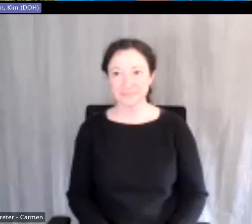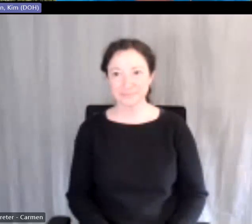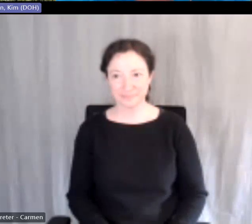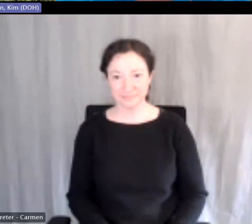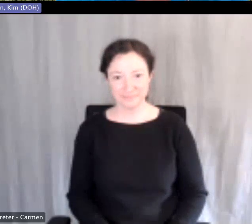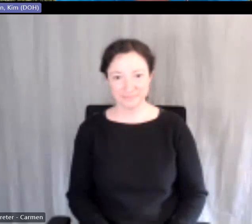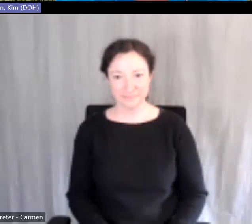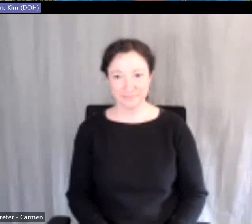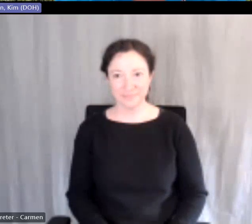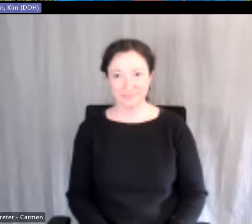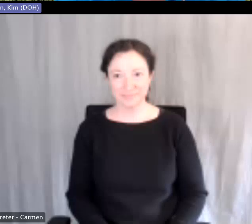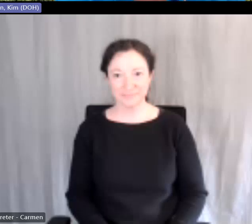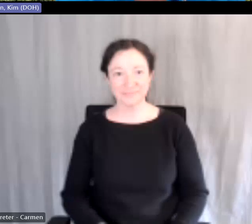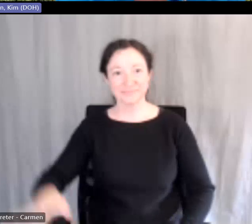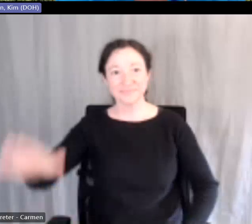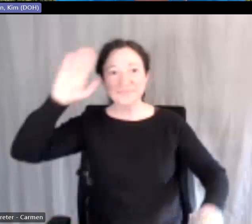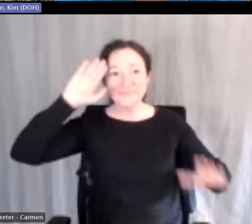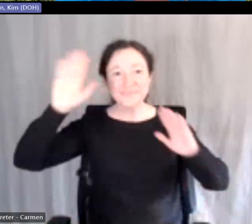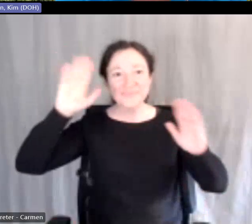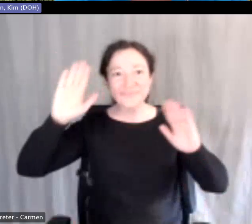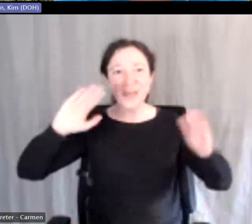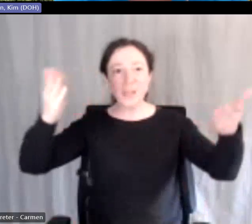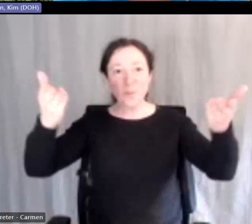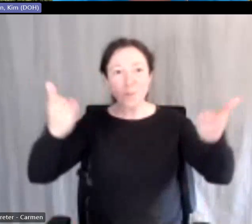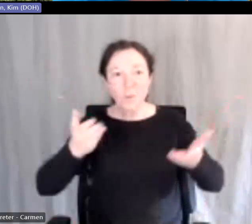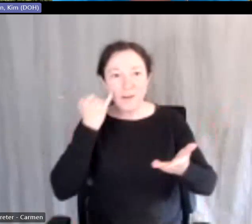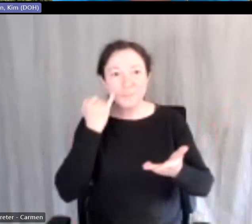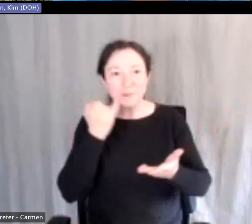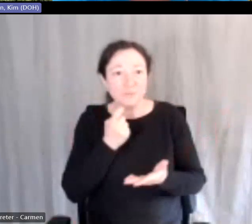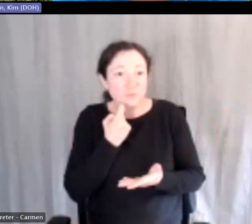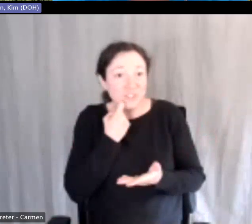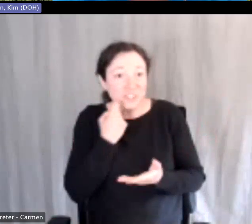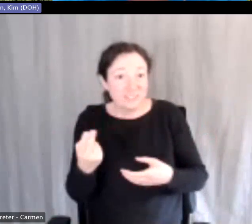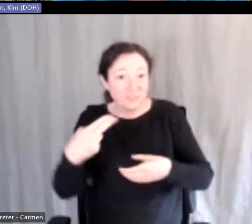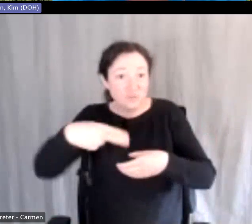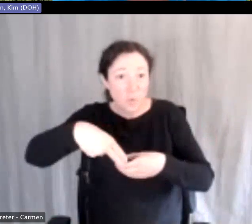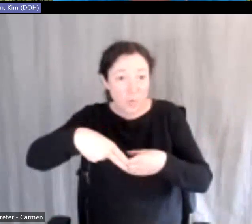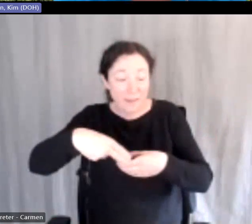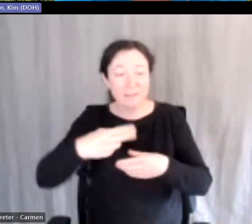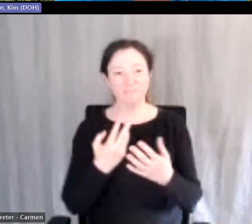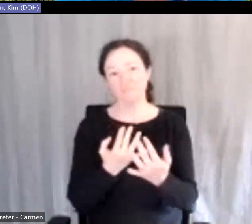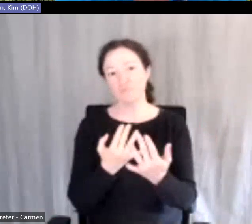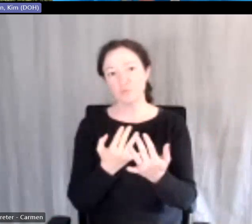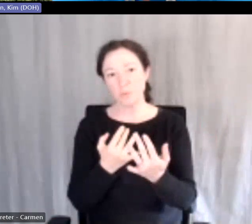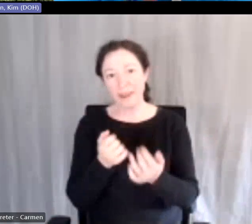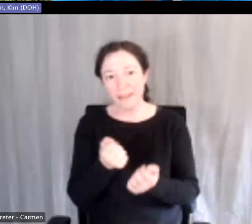Great. Hello and welcome. If you just join, we are waiting a couple moments giving folks a chance